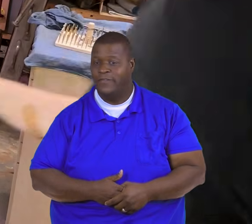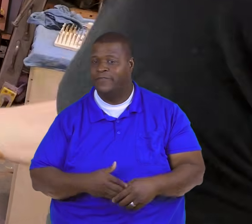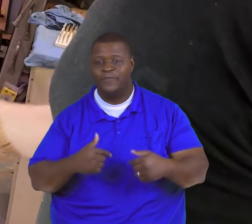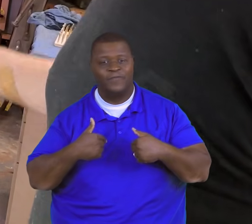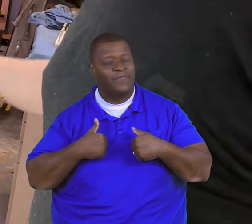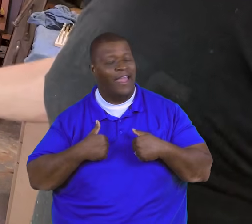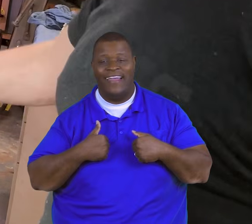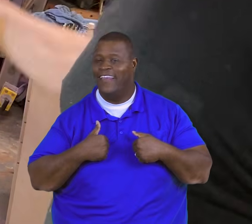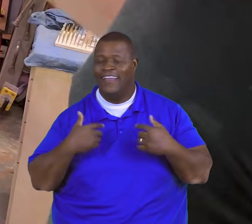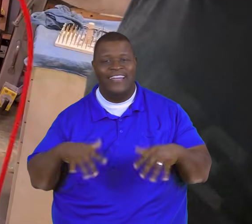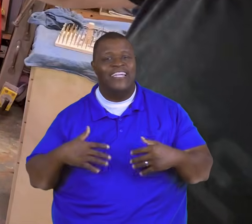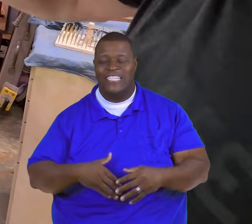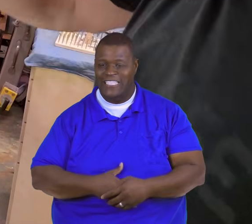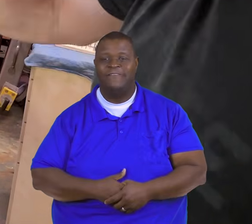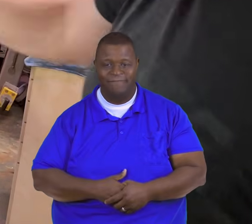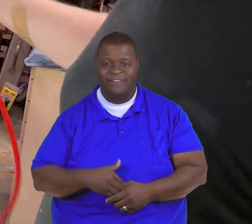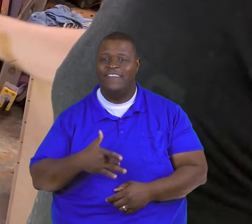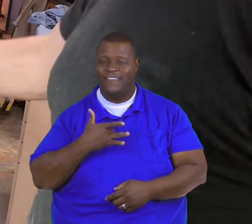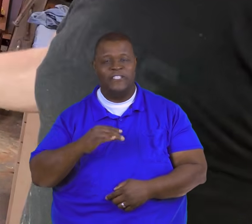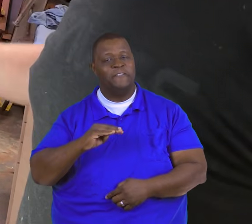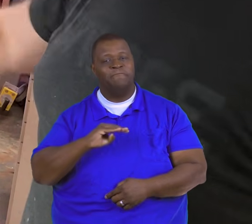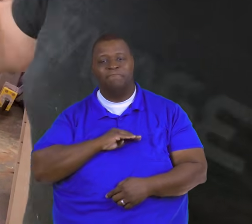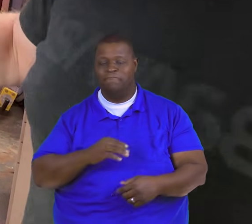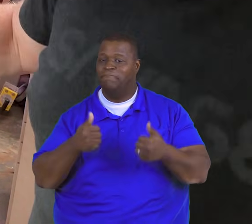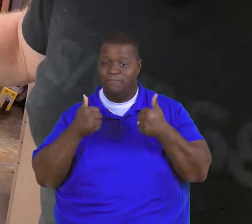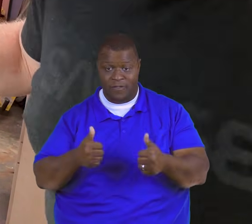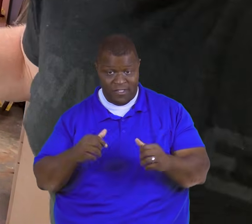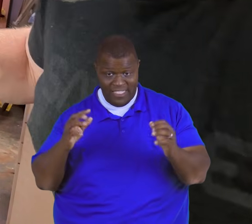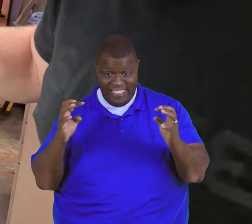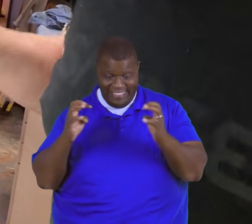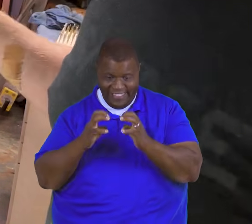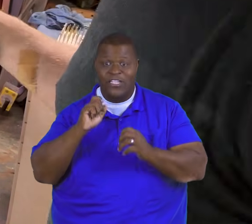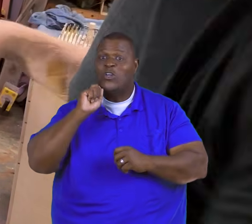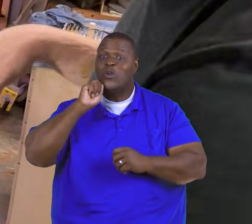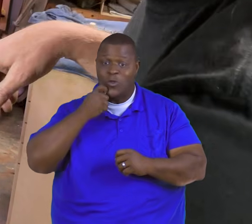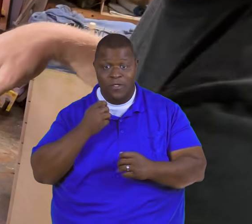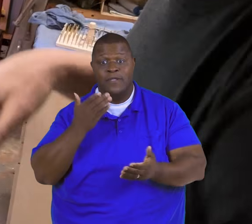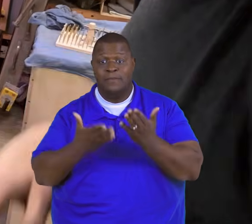I, for one, am pleased with my new [air hisses] vise overlord. I may need to do some more lapping on this in the future.